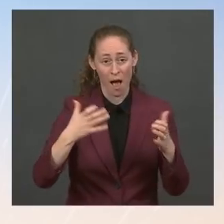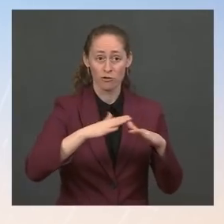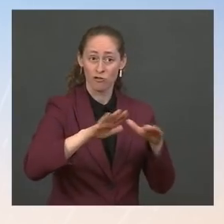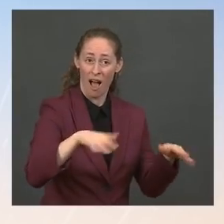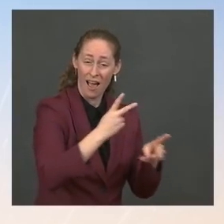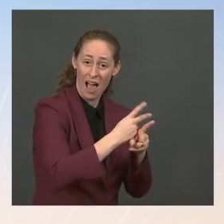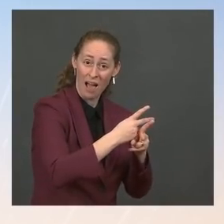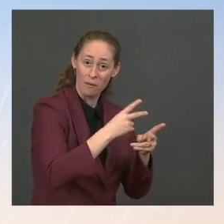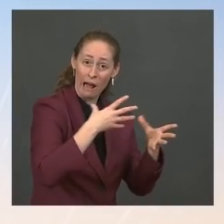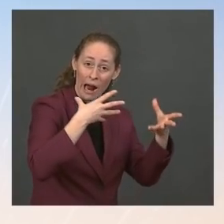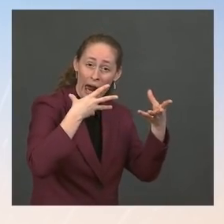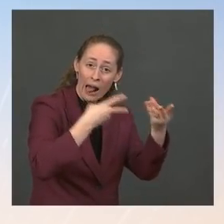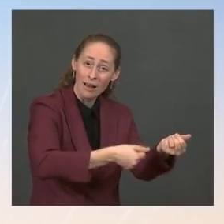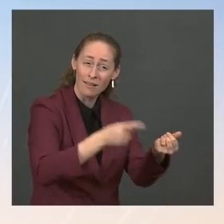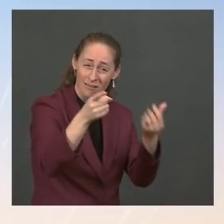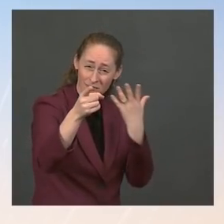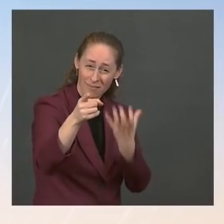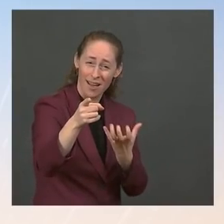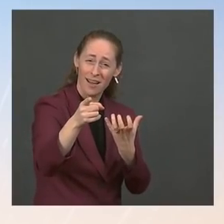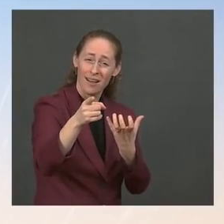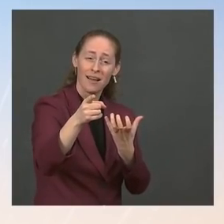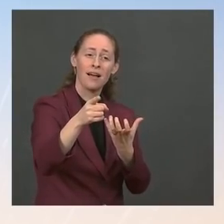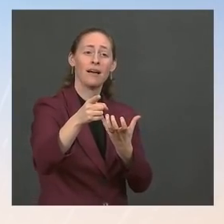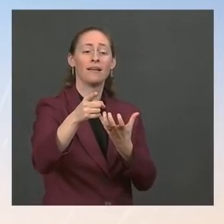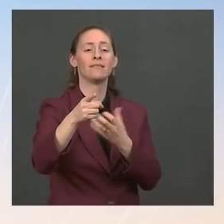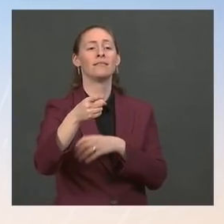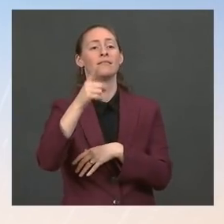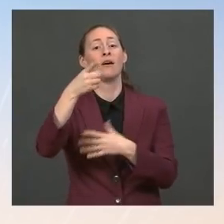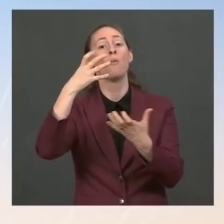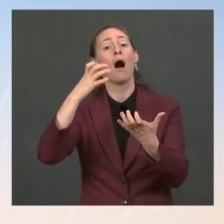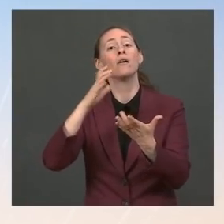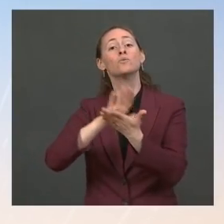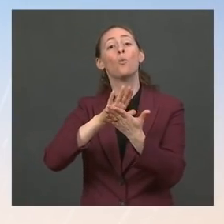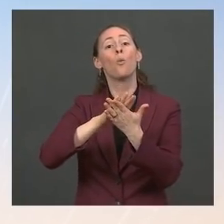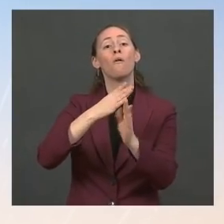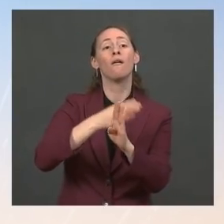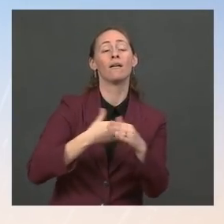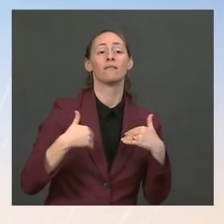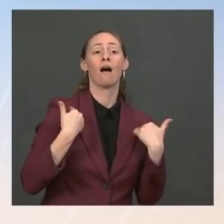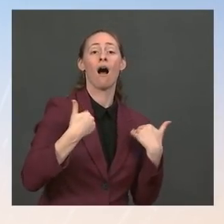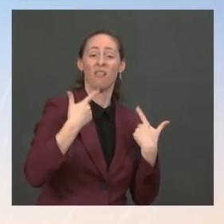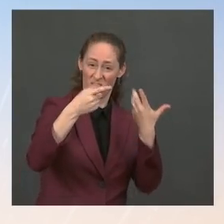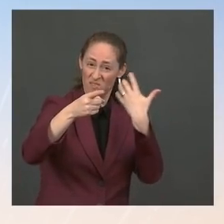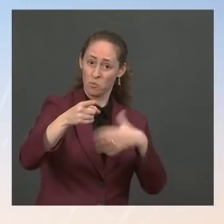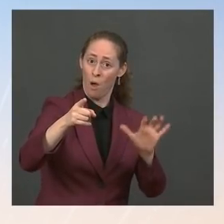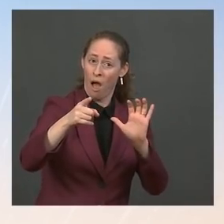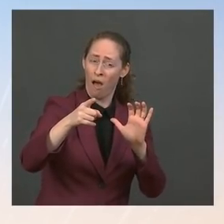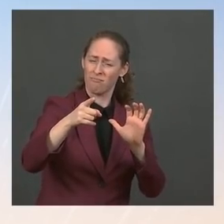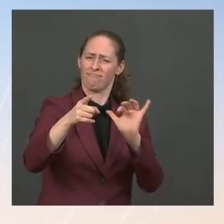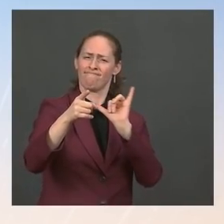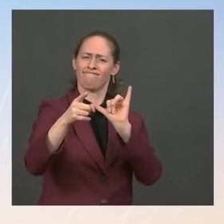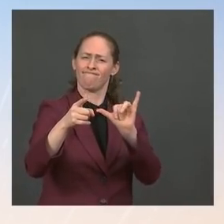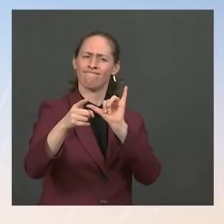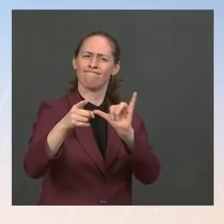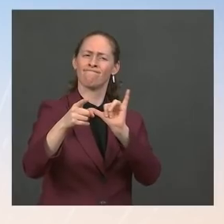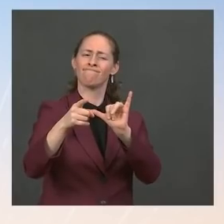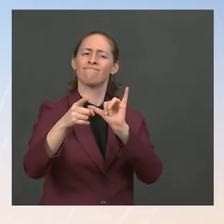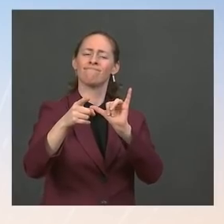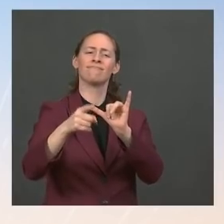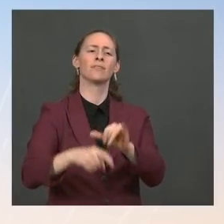that preschool is available for families? Is it because they're opposed to lowering healthcare costs? No, it's because they don't want to raise taxes on corporations.